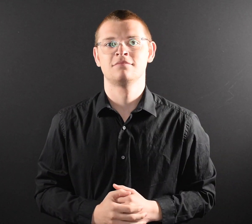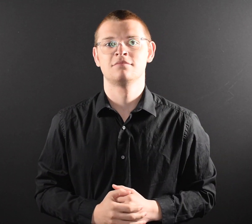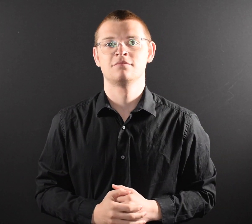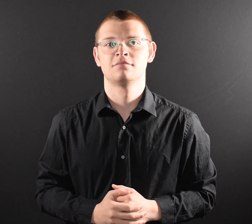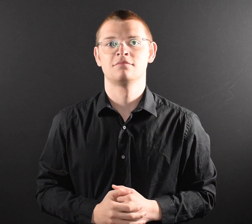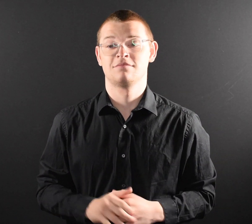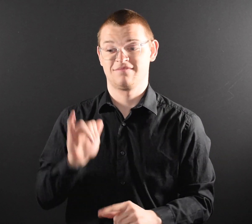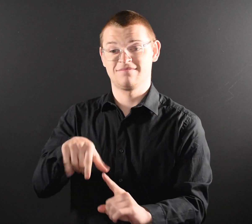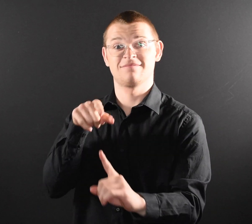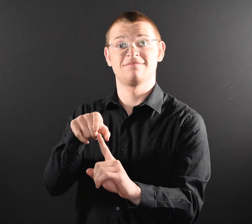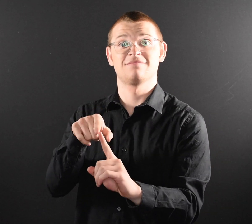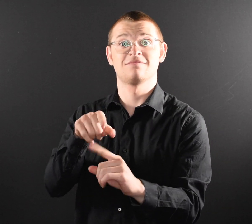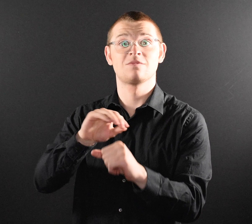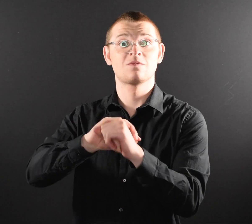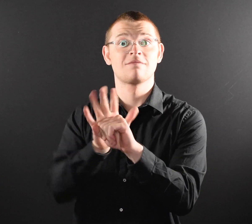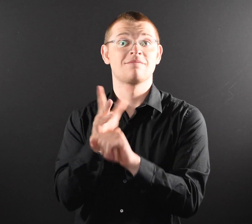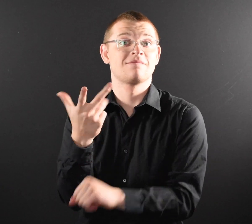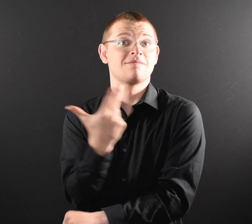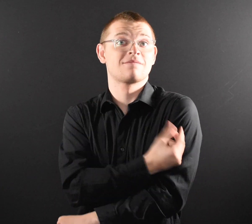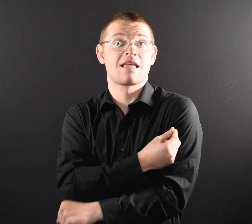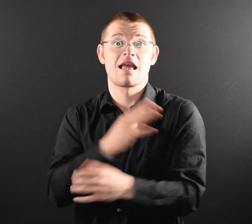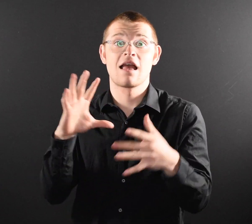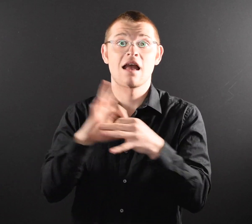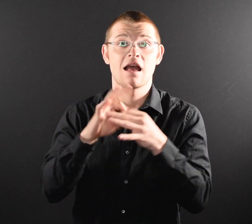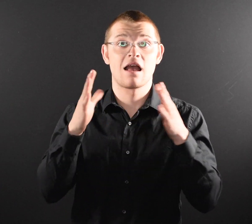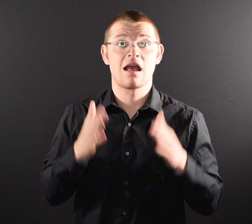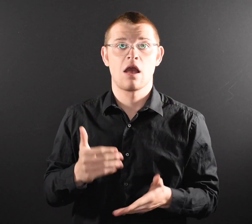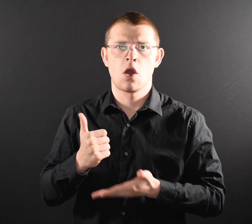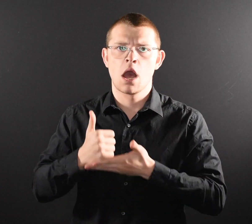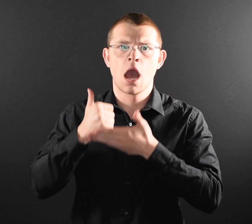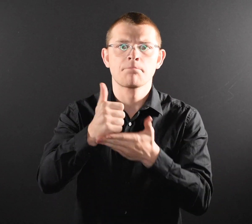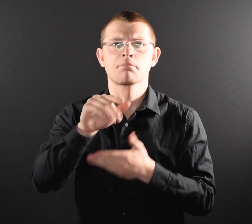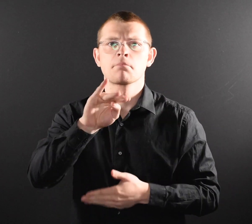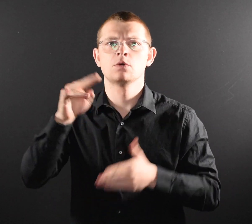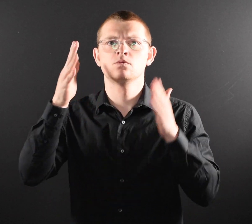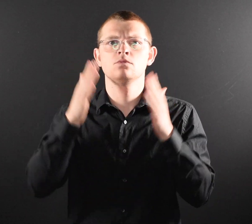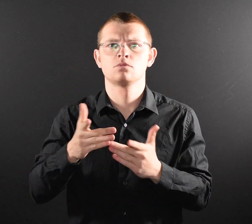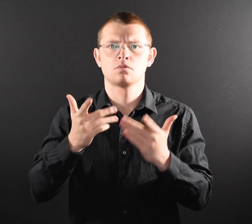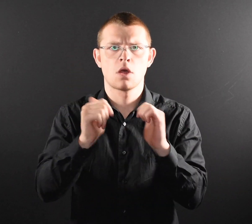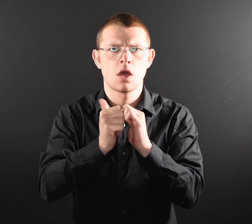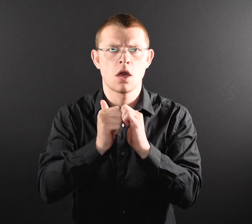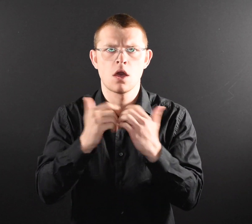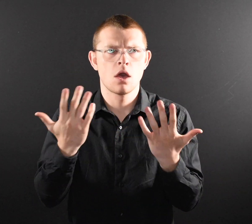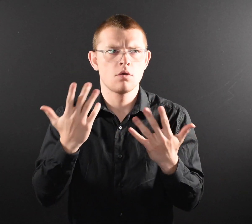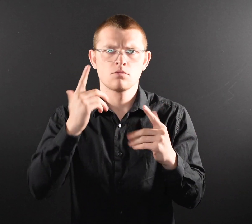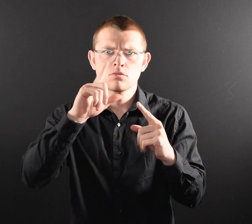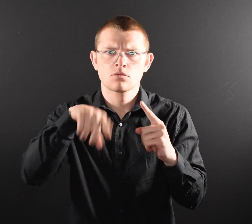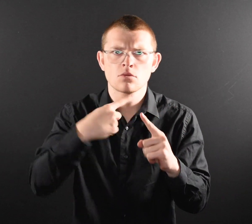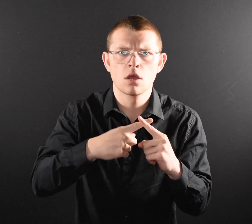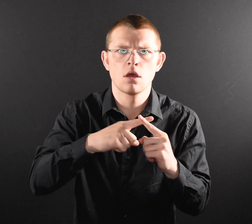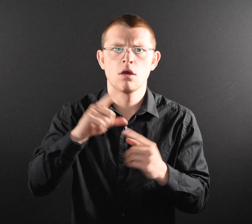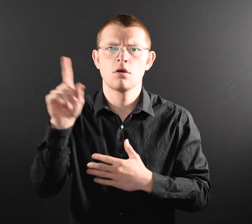o The COVID-19 Vaccine Connector helps Minnesotans find out when,